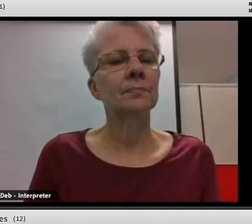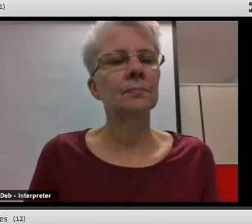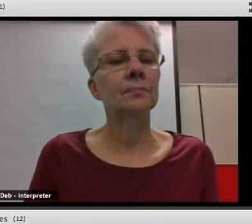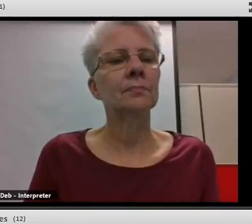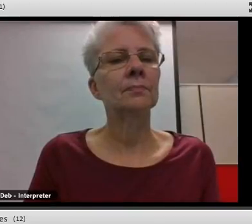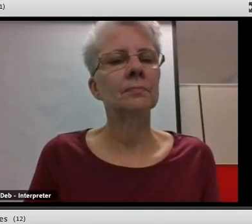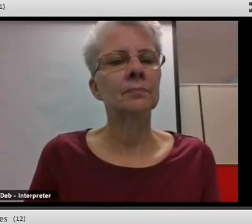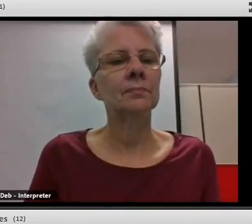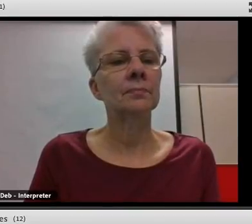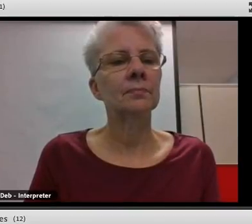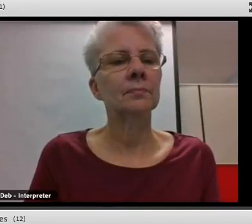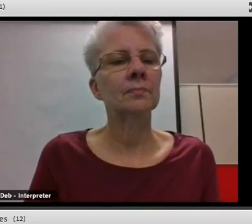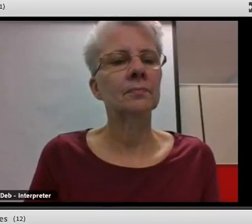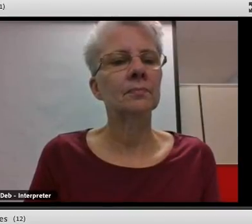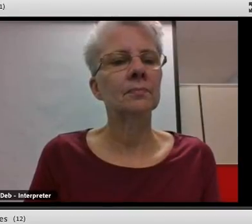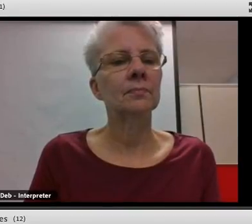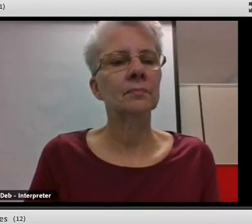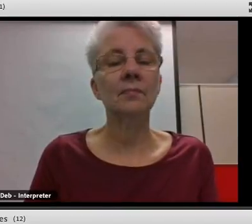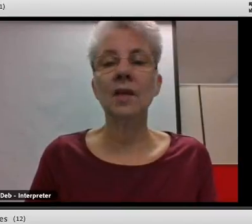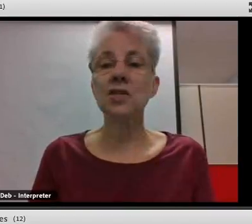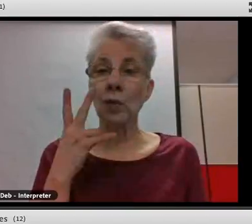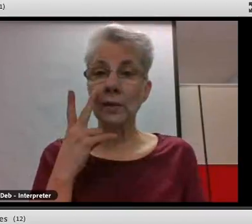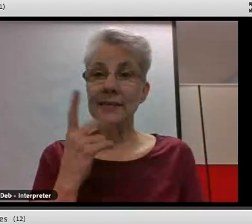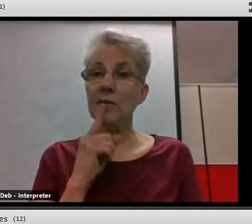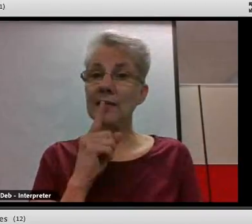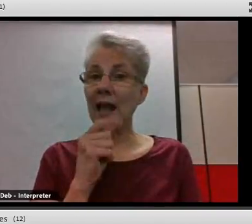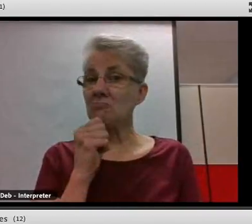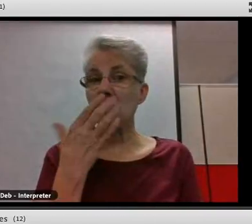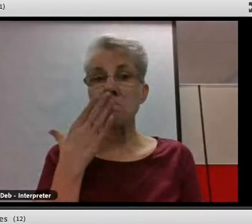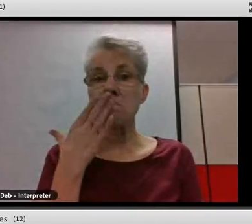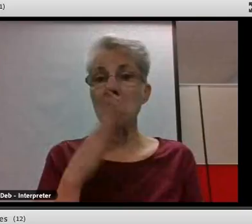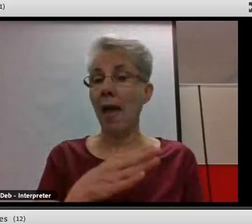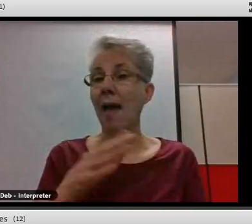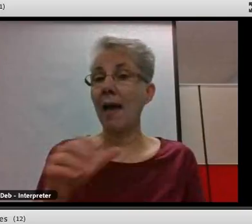and their technology and web-based websites,